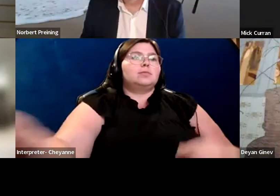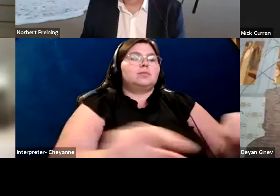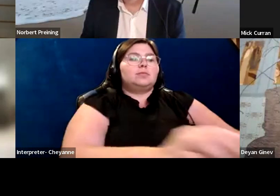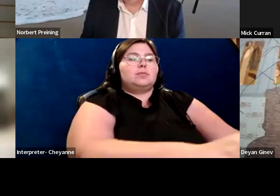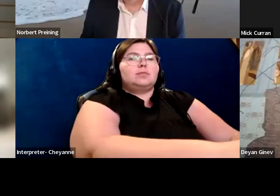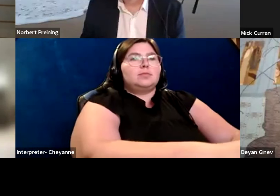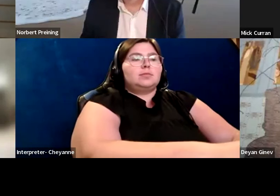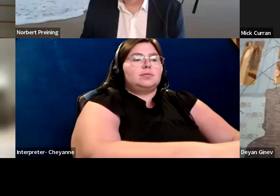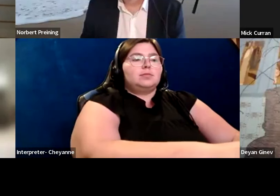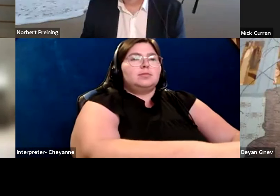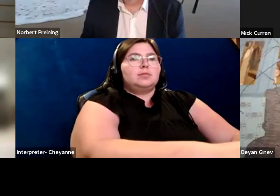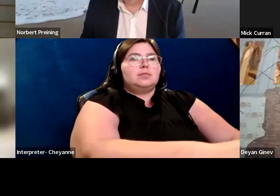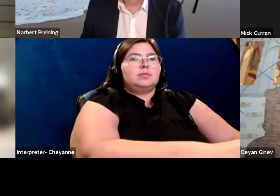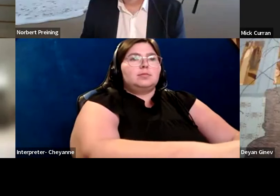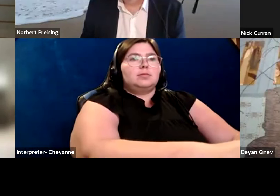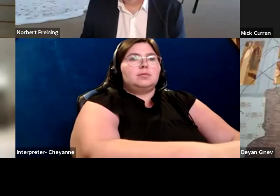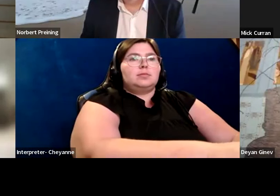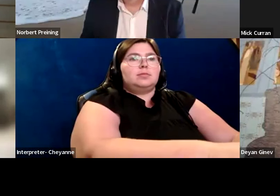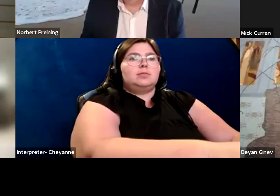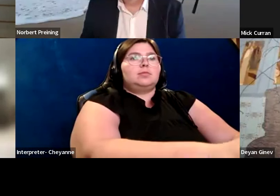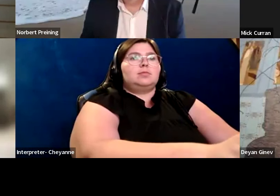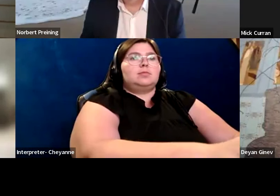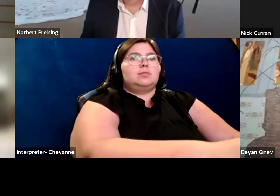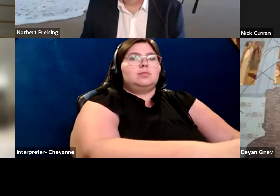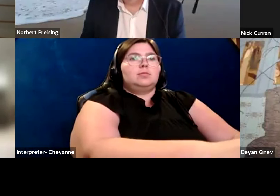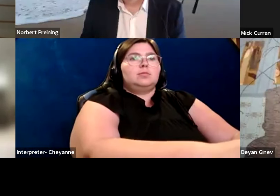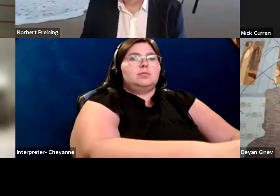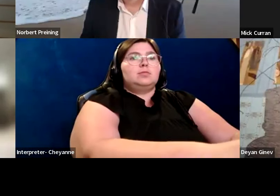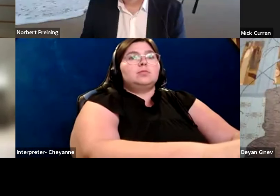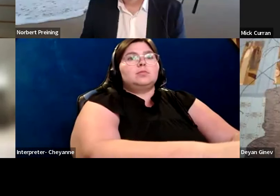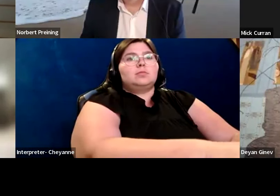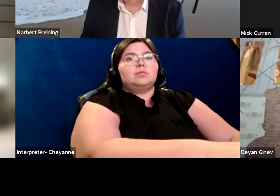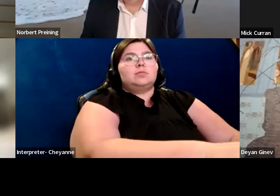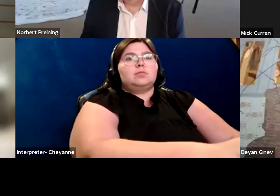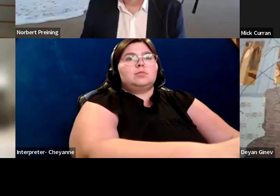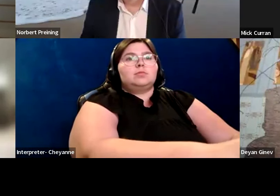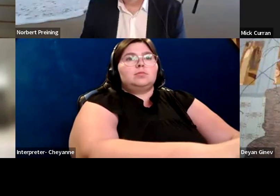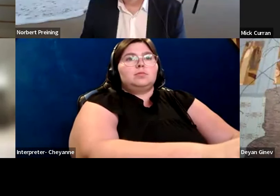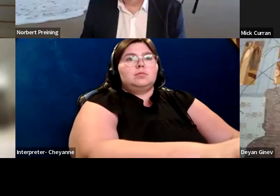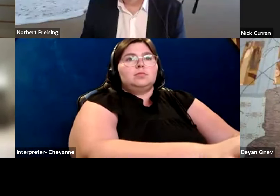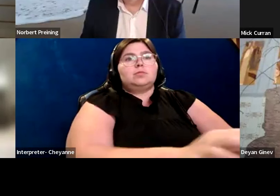All right, fantastic. I want to welcome everybody to this session of the arXiv